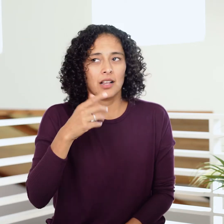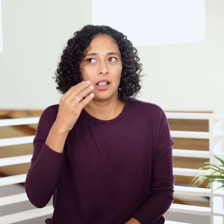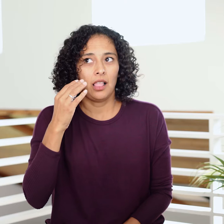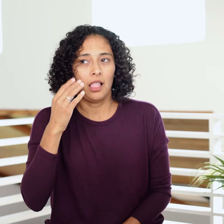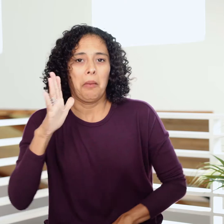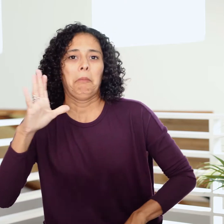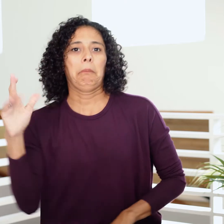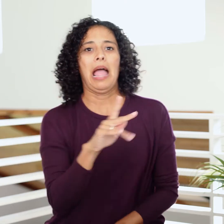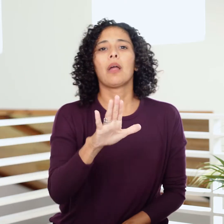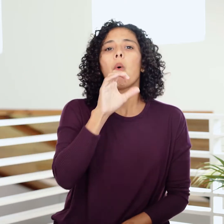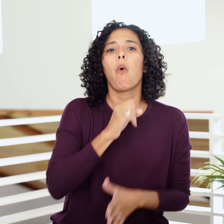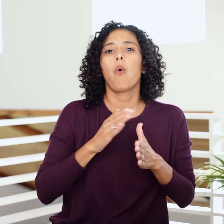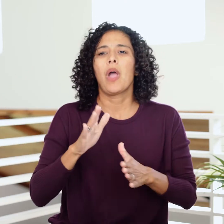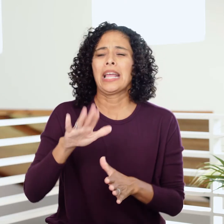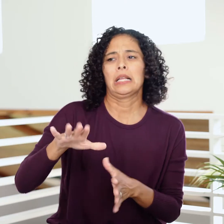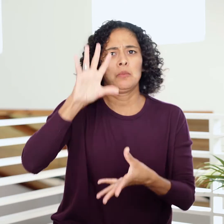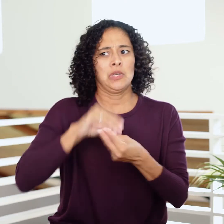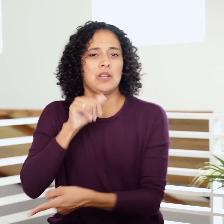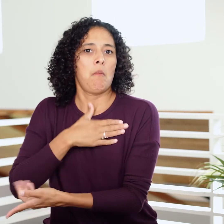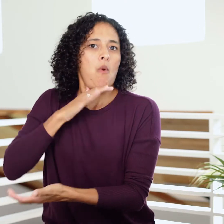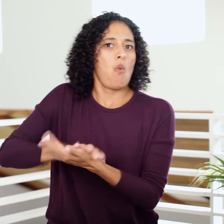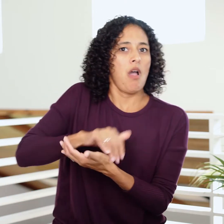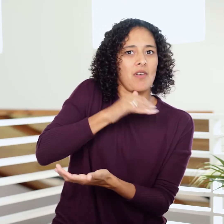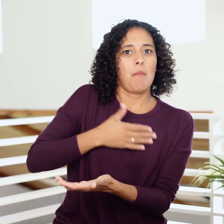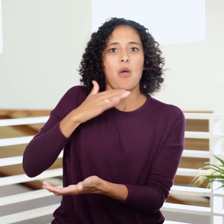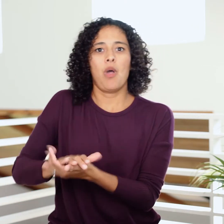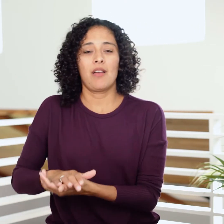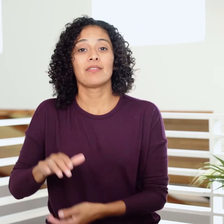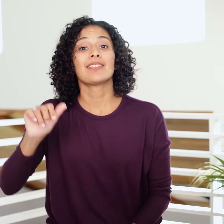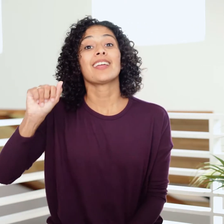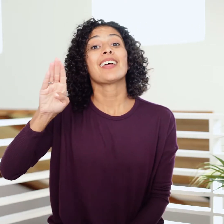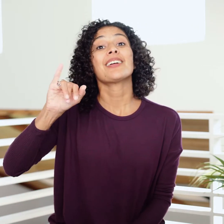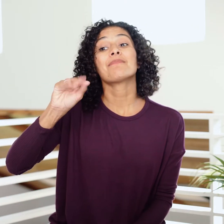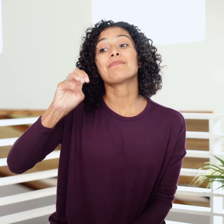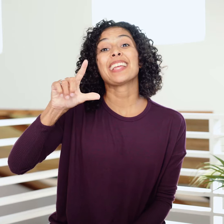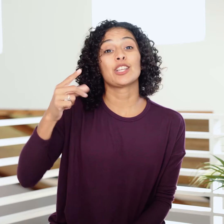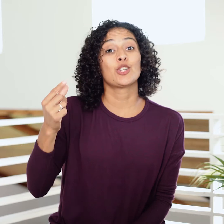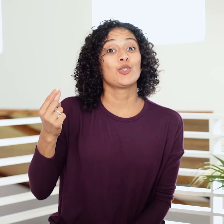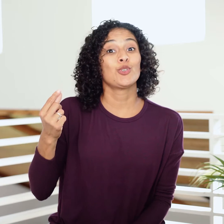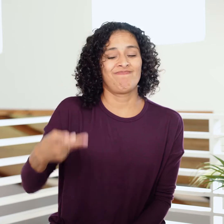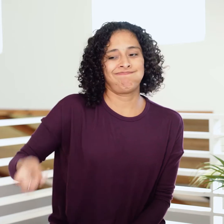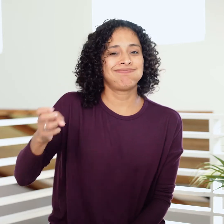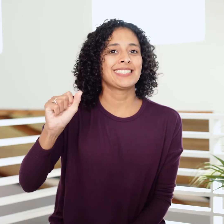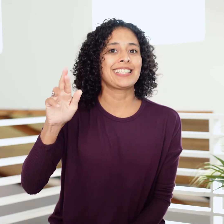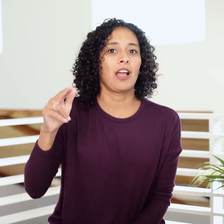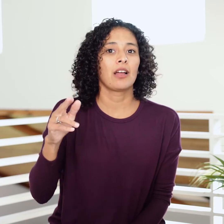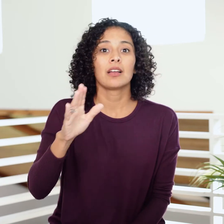He goes back to his old tricks, pretending she’s not his wife. Then Abimelech steals her.